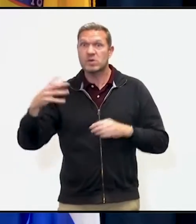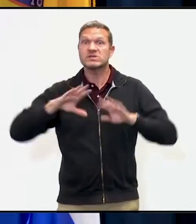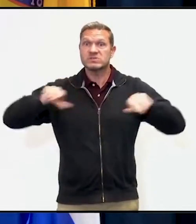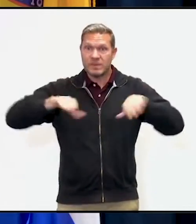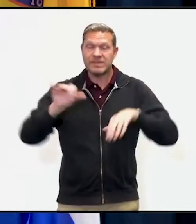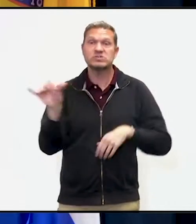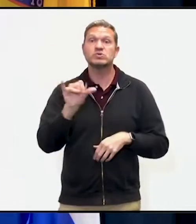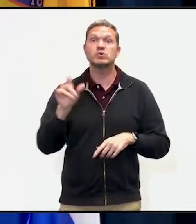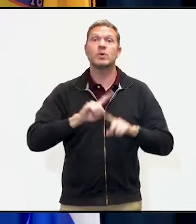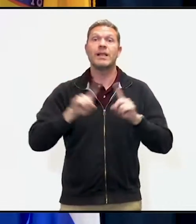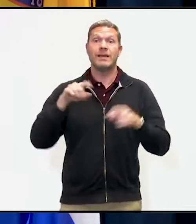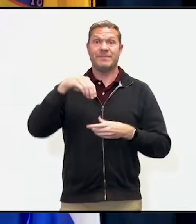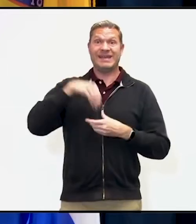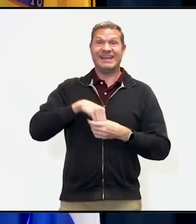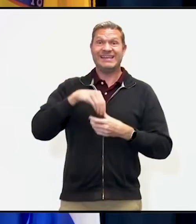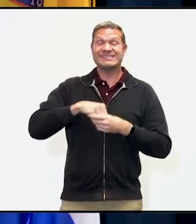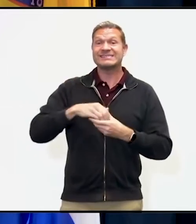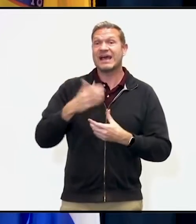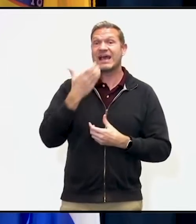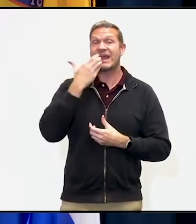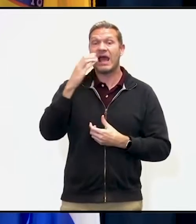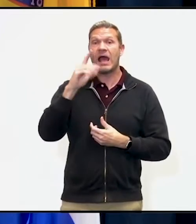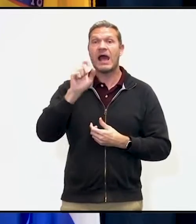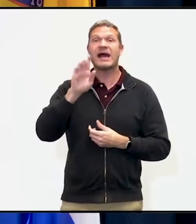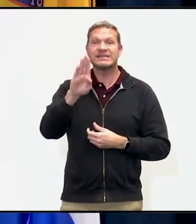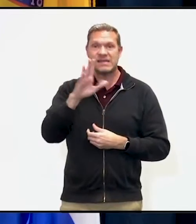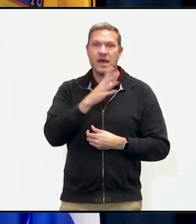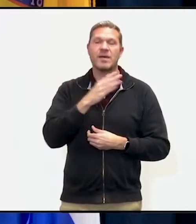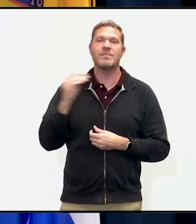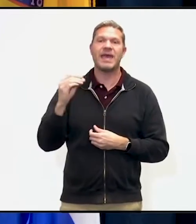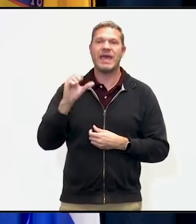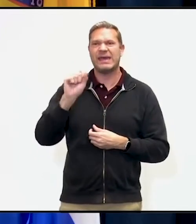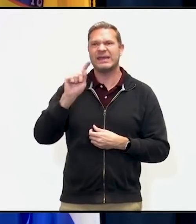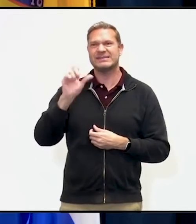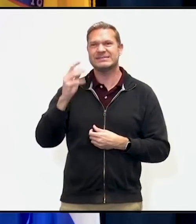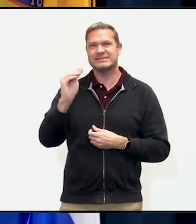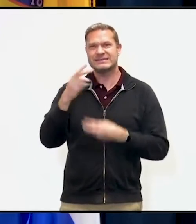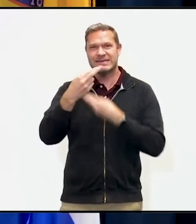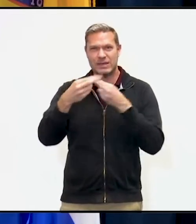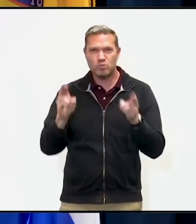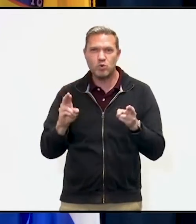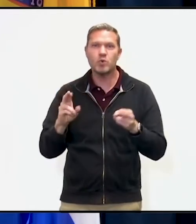Now indoor hot tubs, saunas, and steam rooms must remain closed but the, but outdoor operations